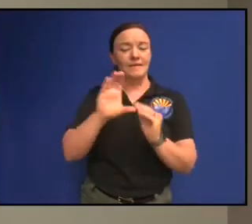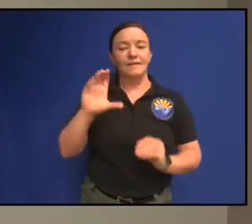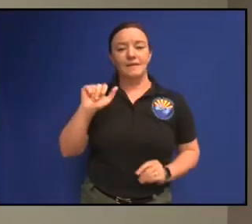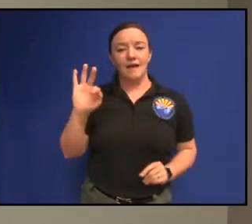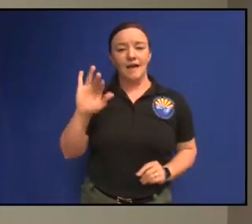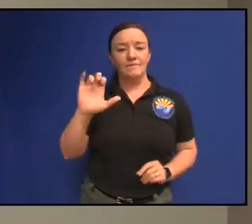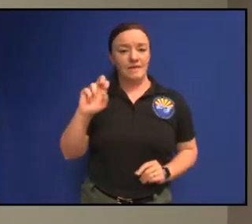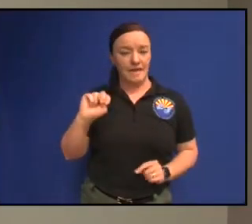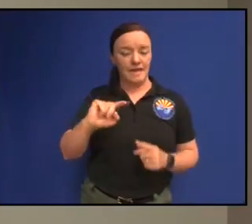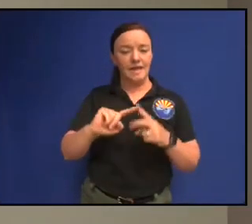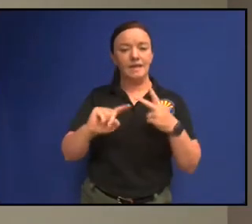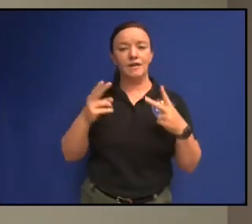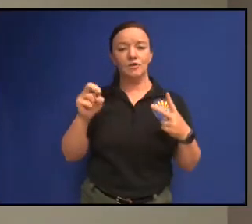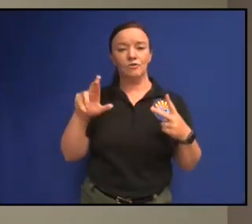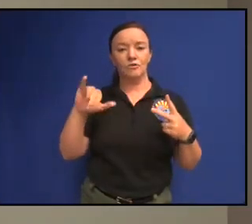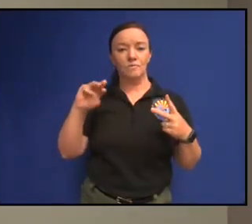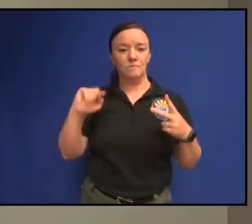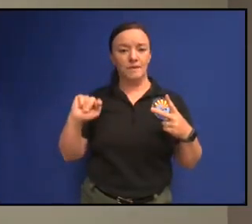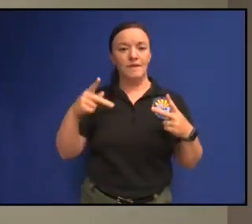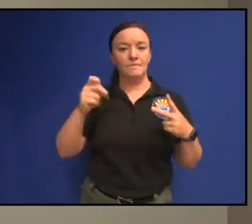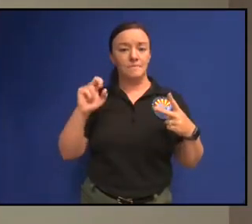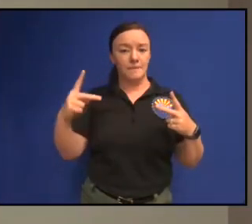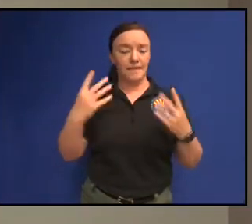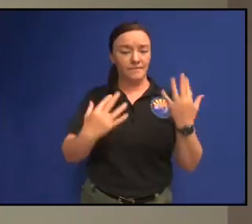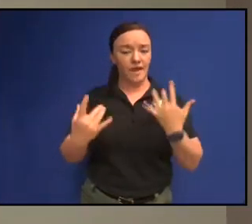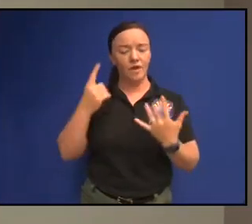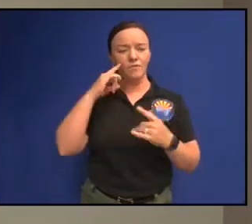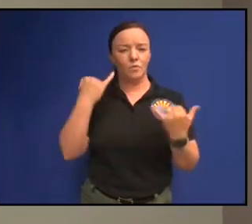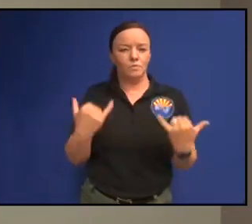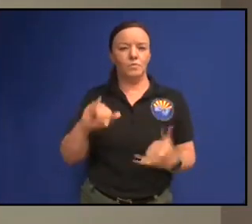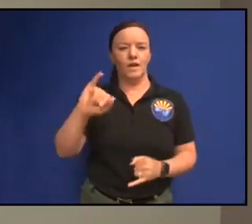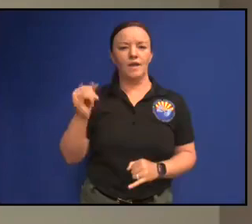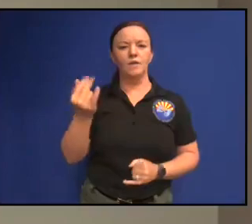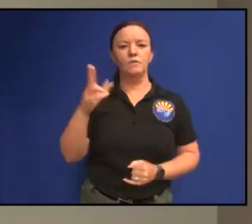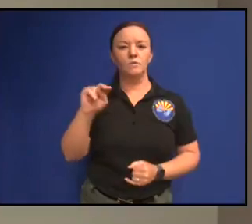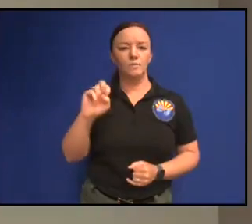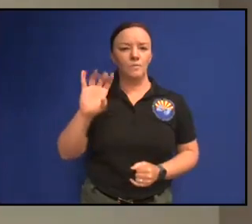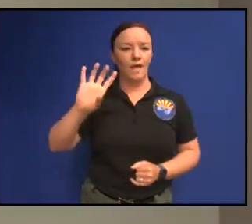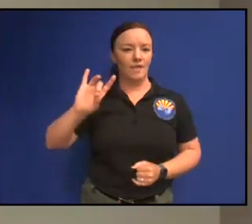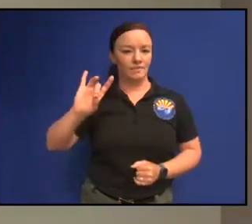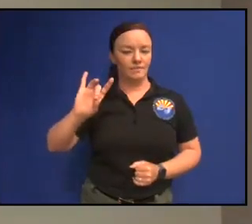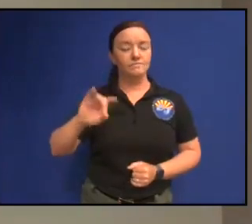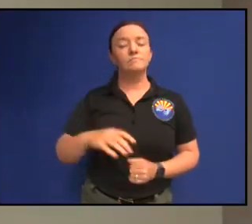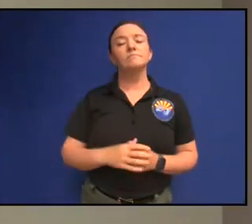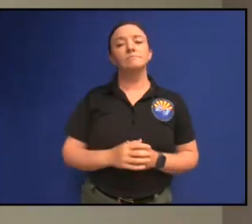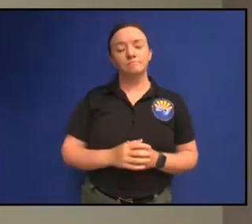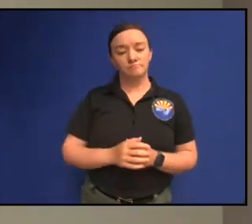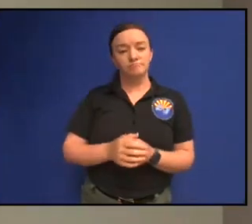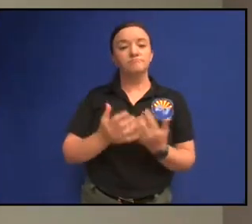FIRES FOR JUNE 8. IT'S BEEN A BUSY AND POSITIVE AND PRODUCTIVE COUPLE DAYS SINCE WE LAST TALKED.